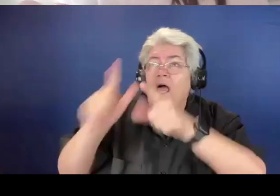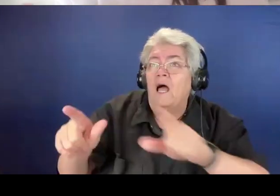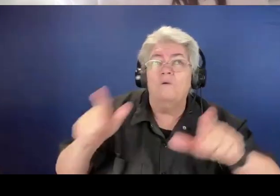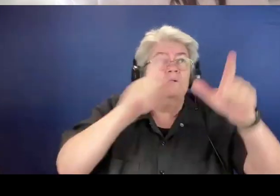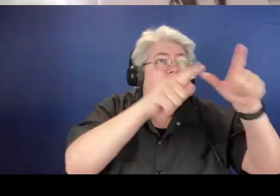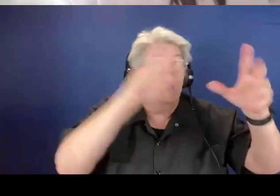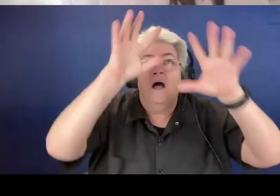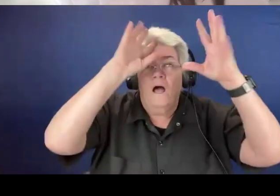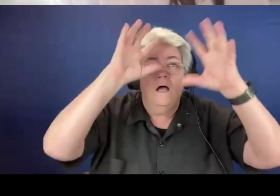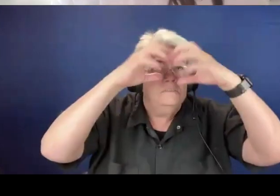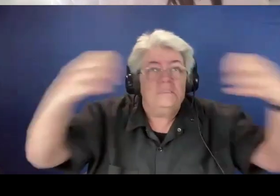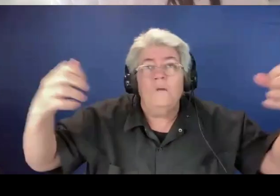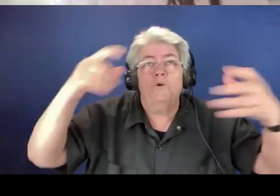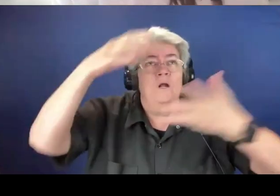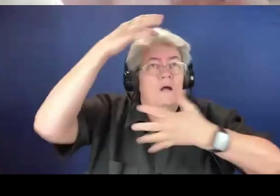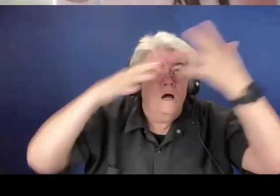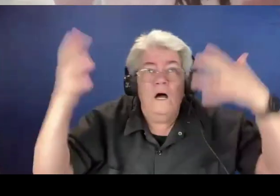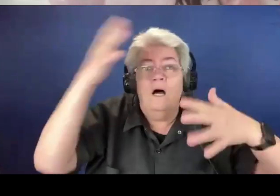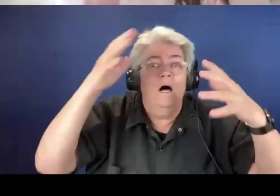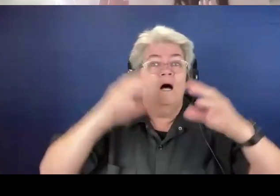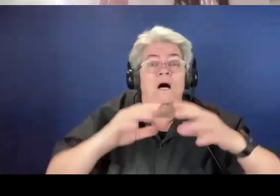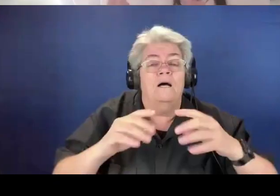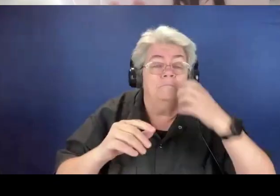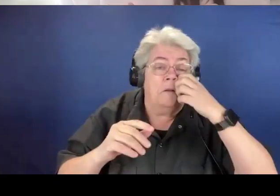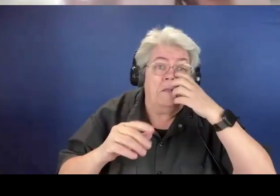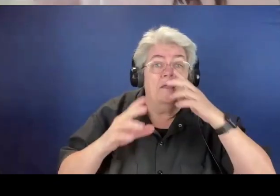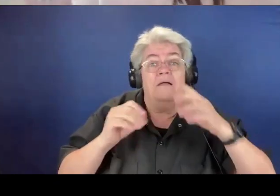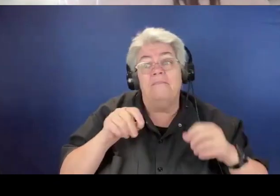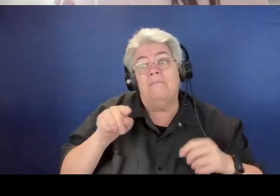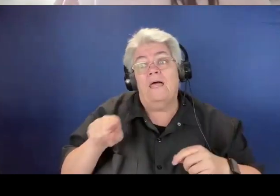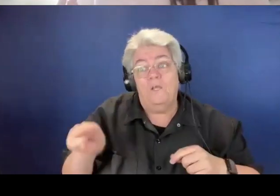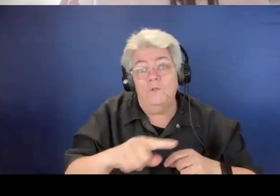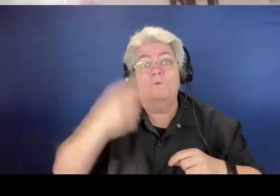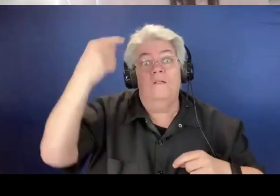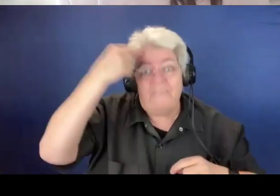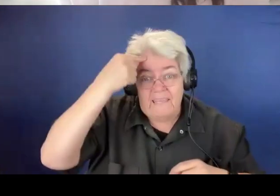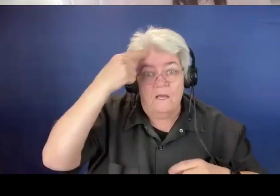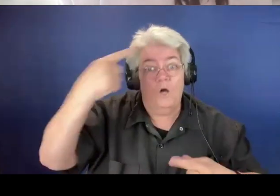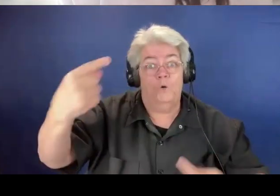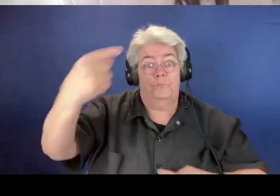And this is based on the assumption that the brain is monolingual, right?